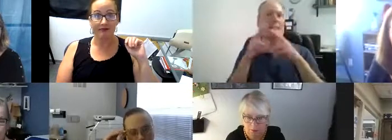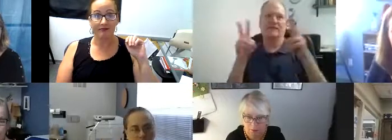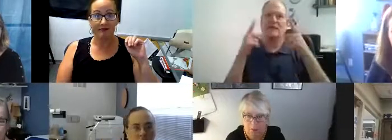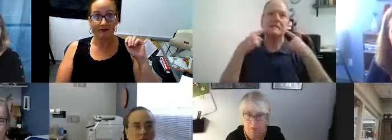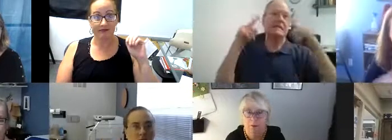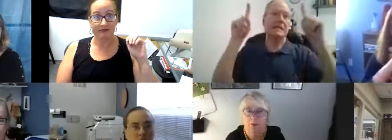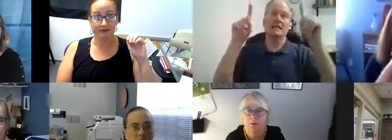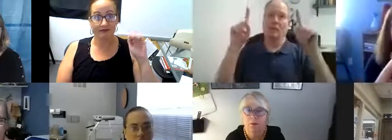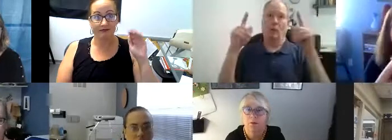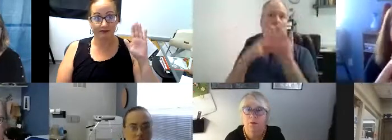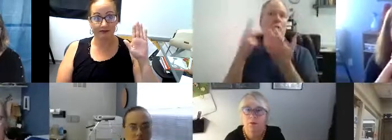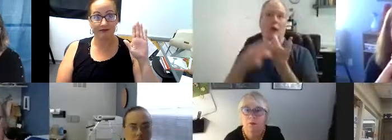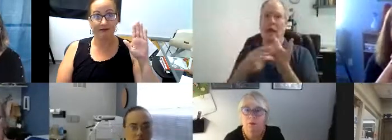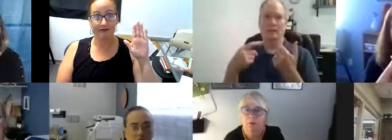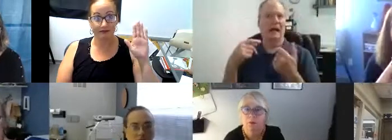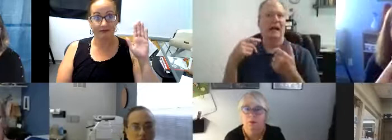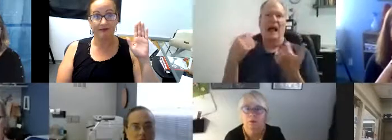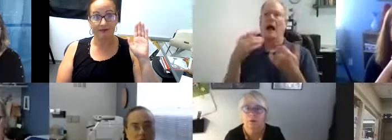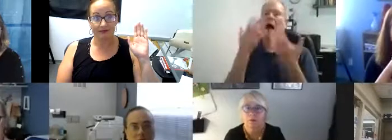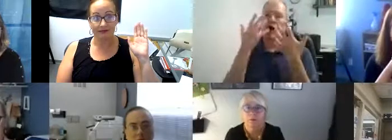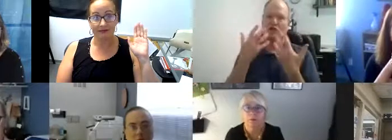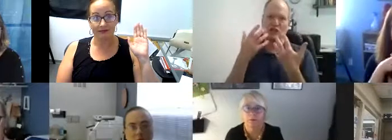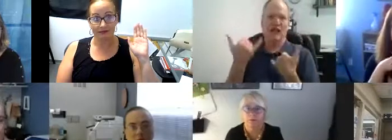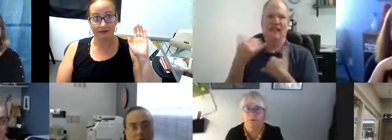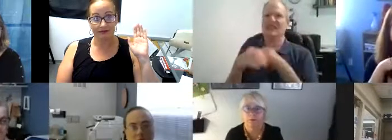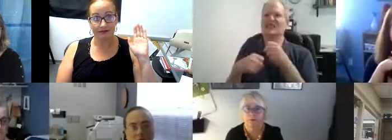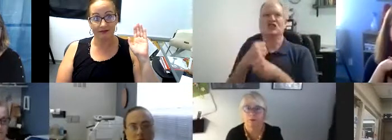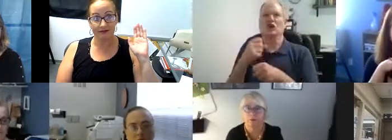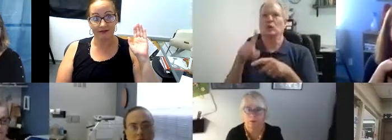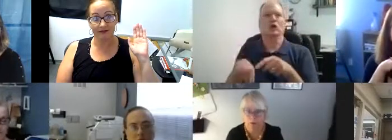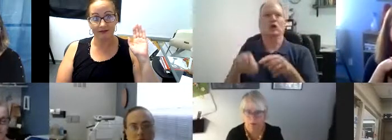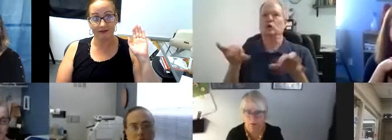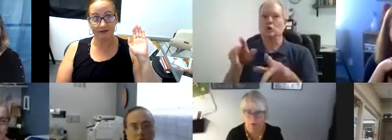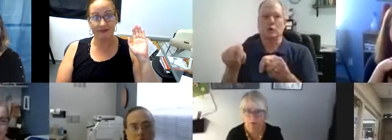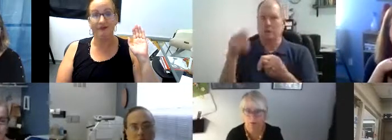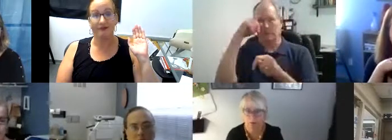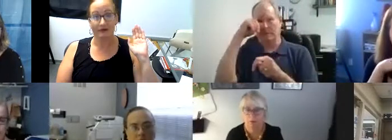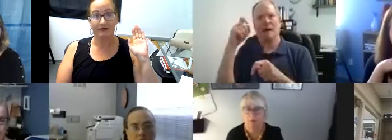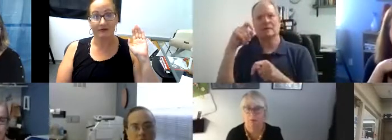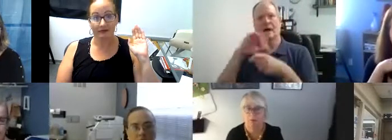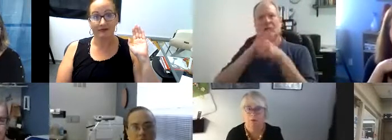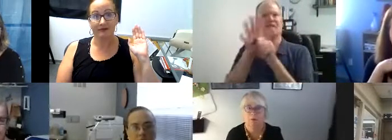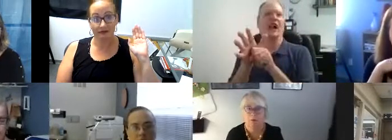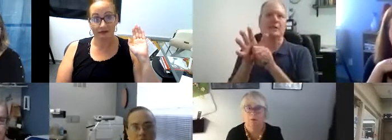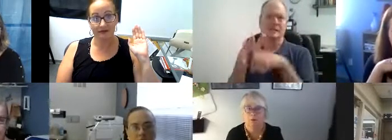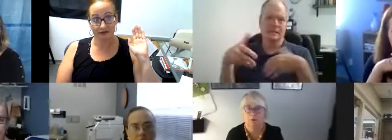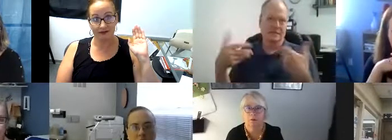It has been a successful program. Unfortunately, we did not have the program this summer due to COVID-19.